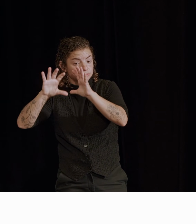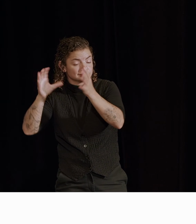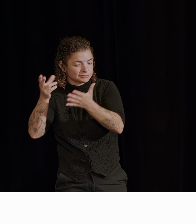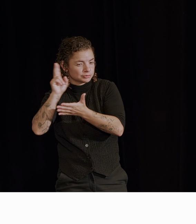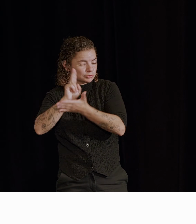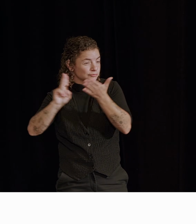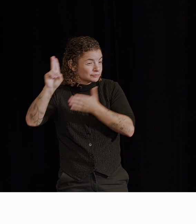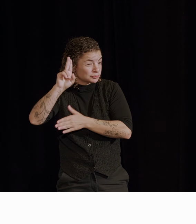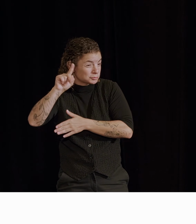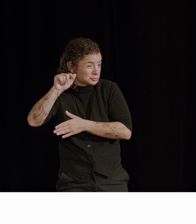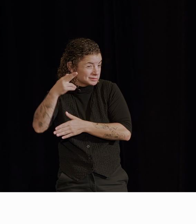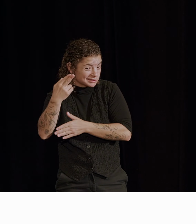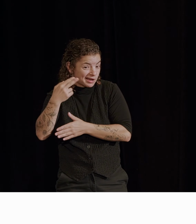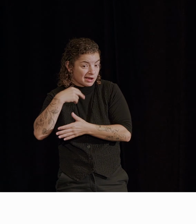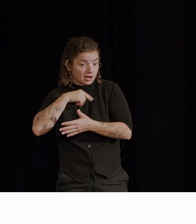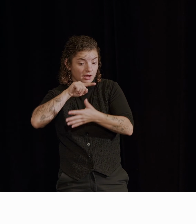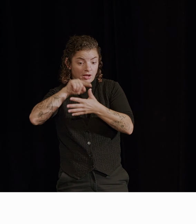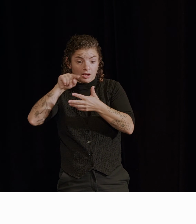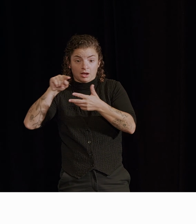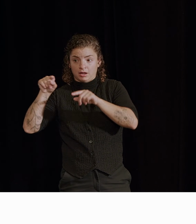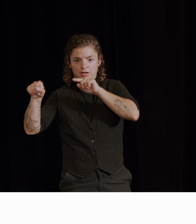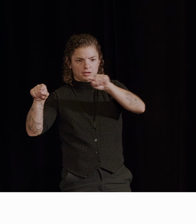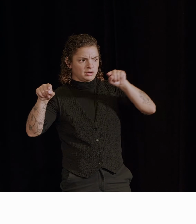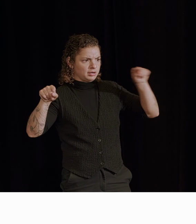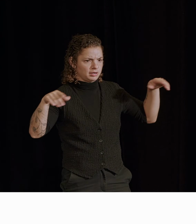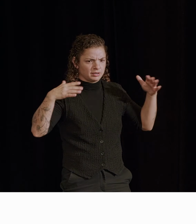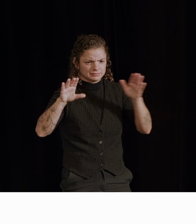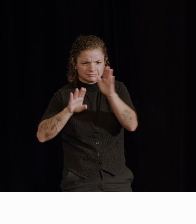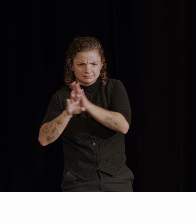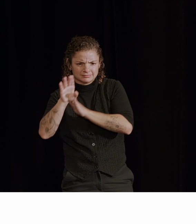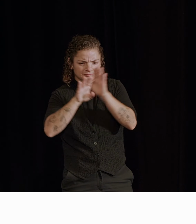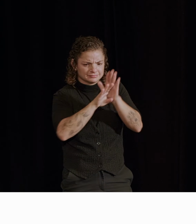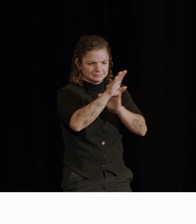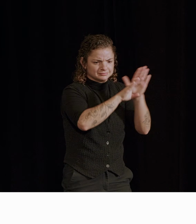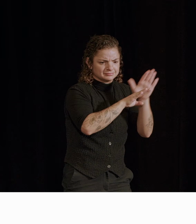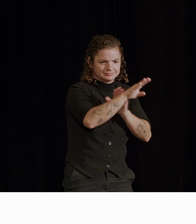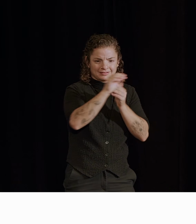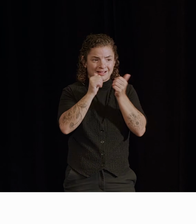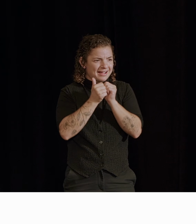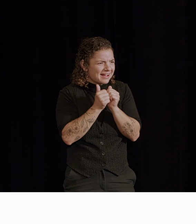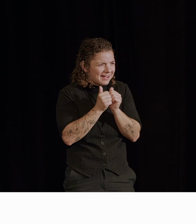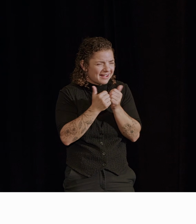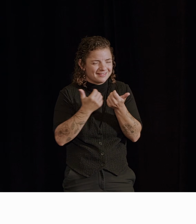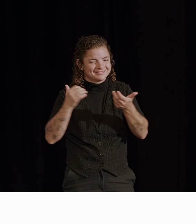through collaboration across disciplines and communities.